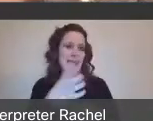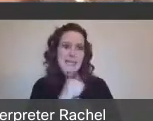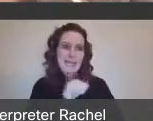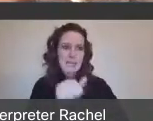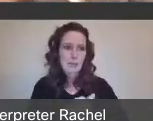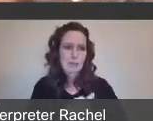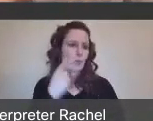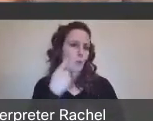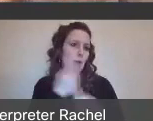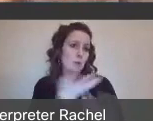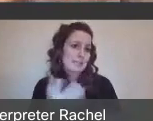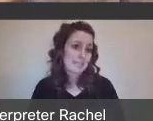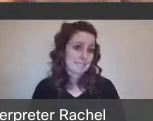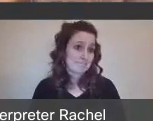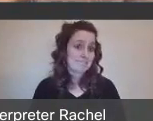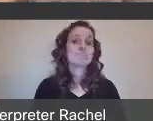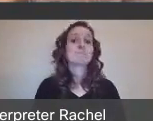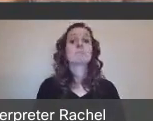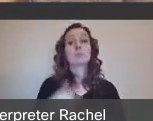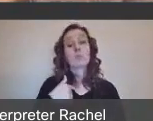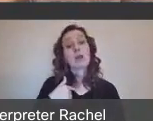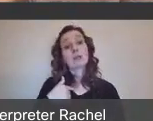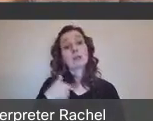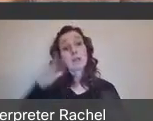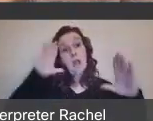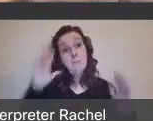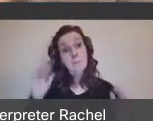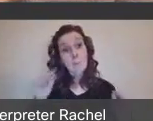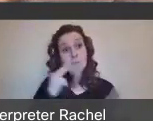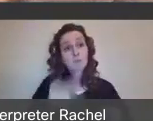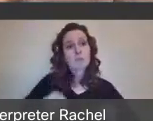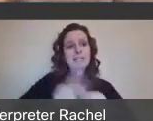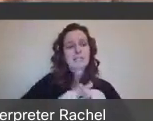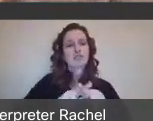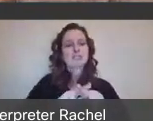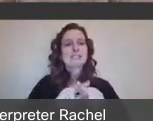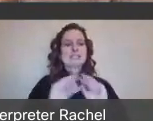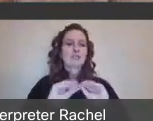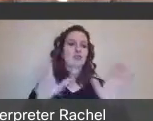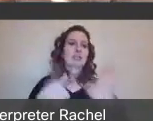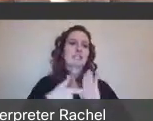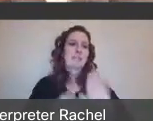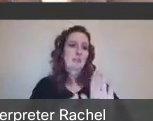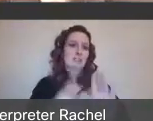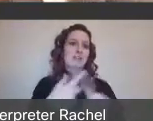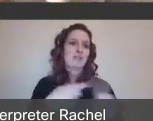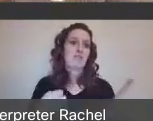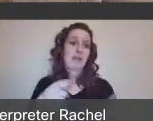[Commissioner Arkoosh] Yeah. Well, I'm hoping for increased transparency from the Pennsylvania Department of Health.